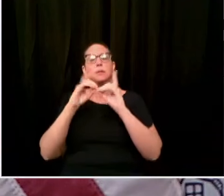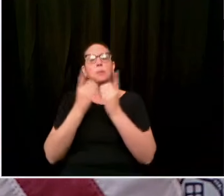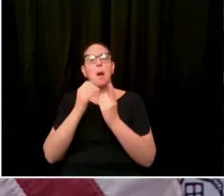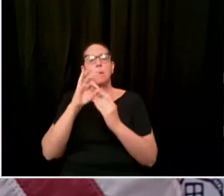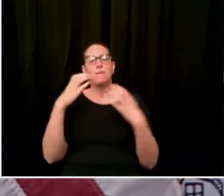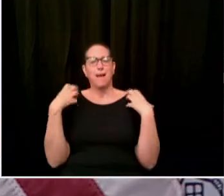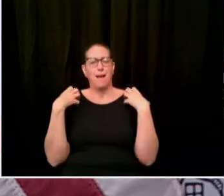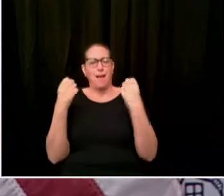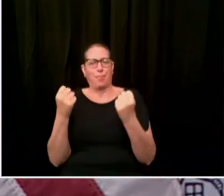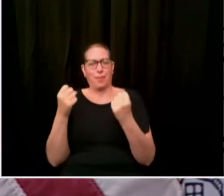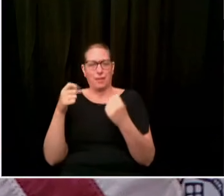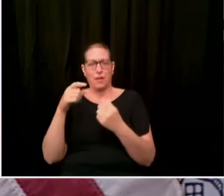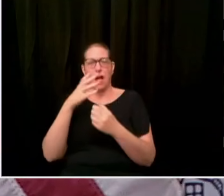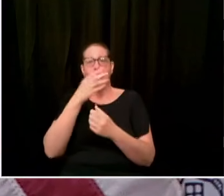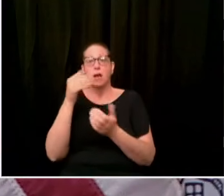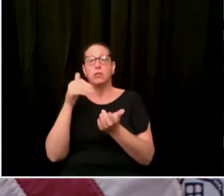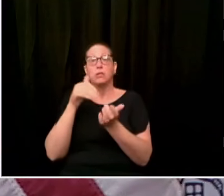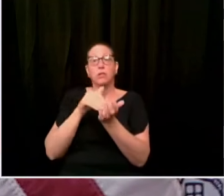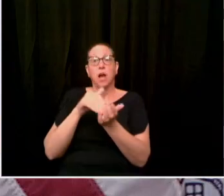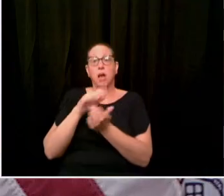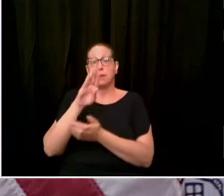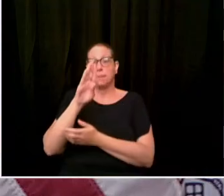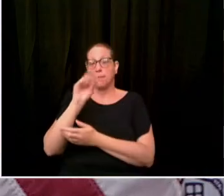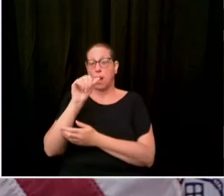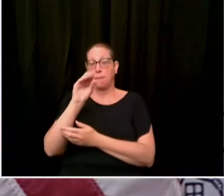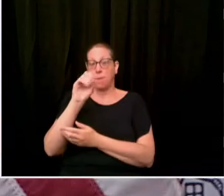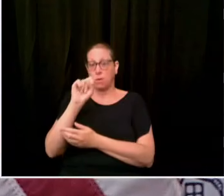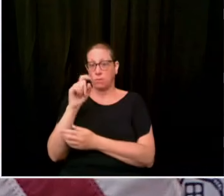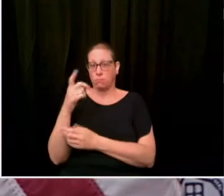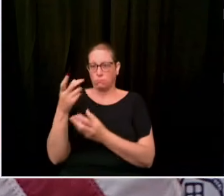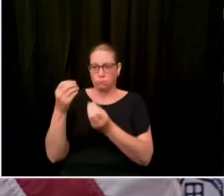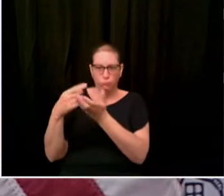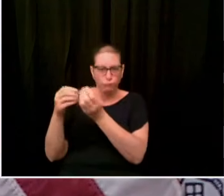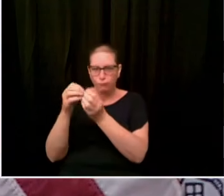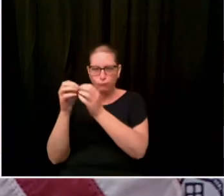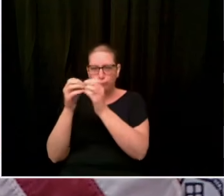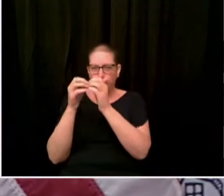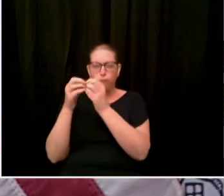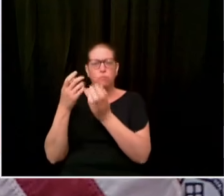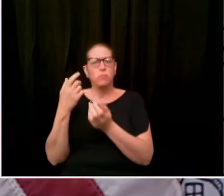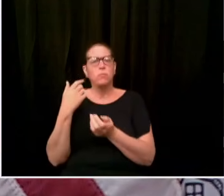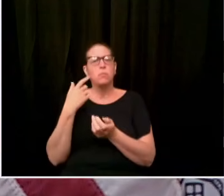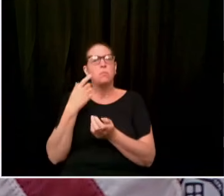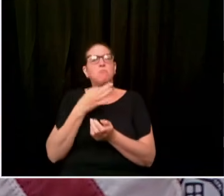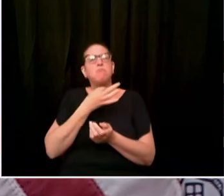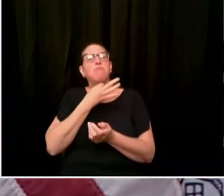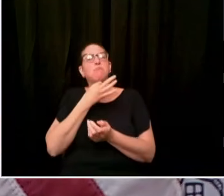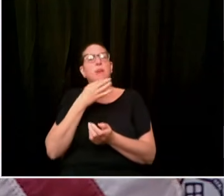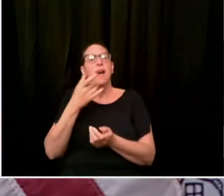DISCORD WITHIN THE DEPARTMENT OF HEALTH AND SPECIFICALLY WITH COMMISSIONER WHO'S AGAIN NOT PRESENT FOR